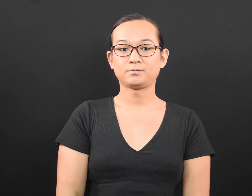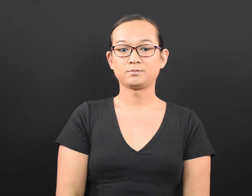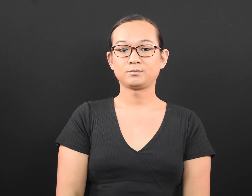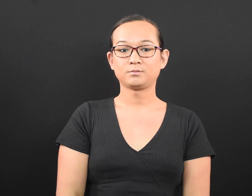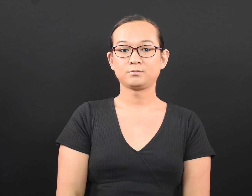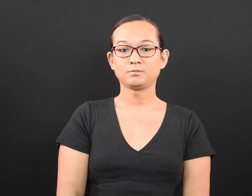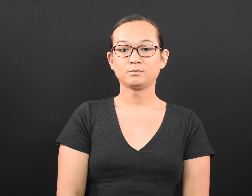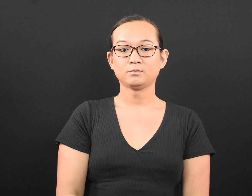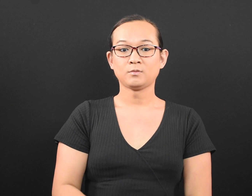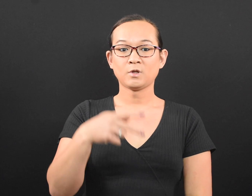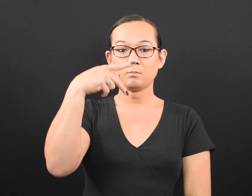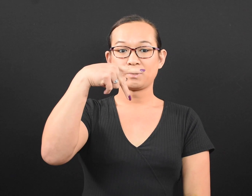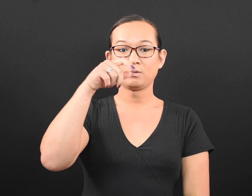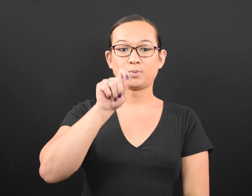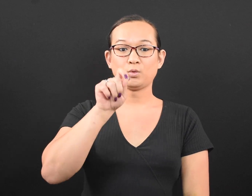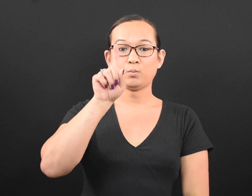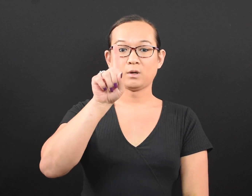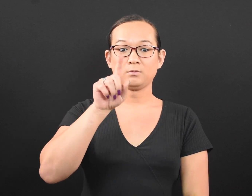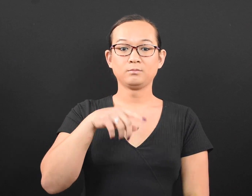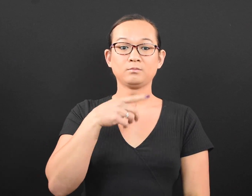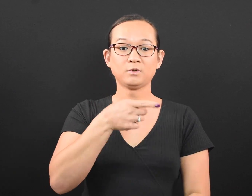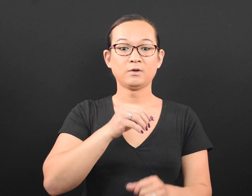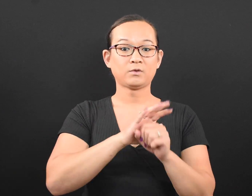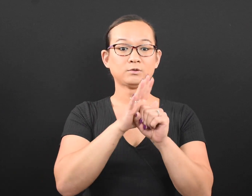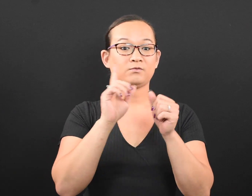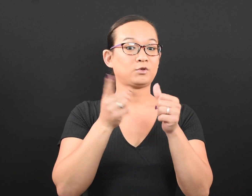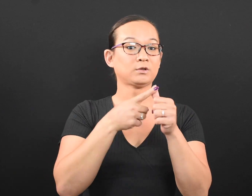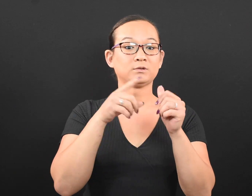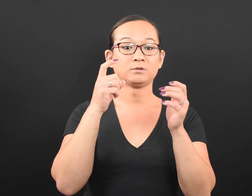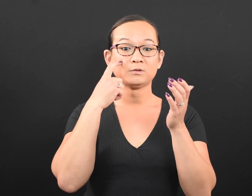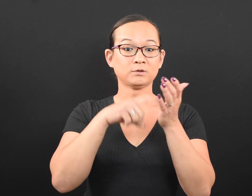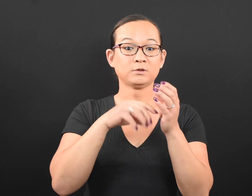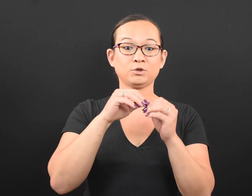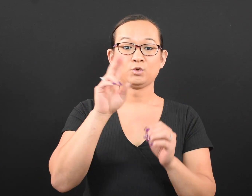This variant was first detected in the US in January 2021.